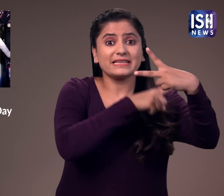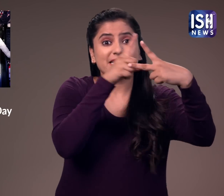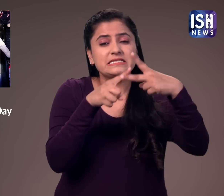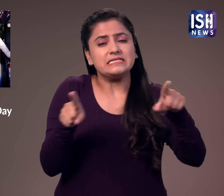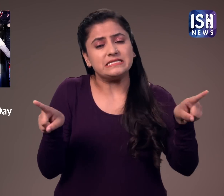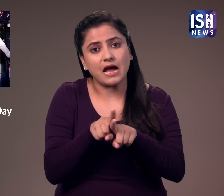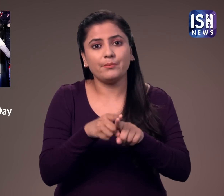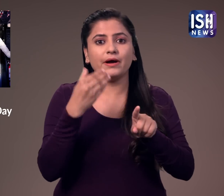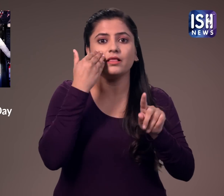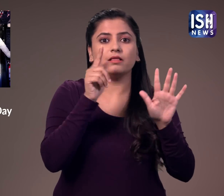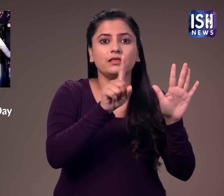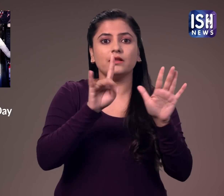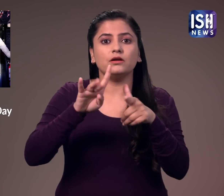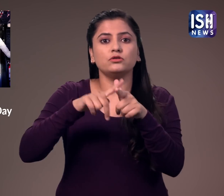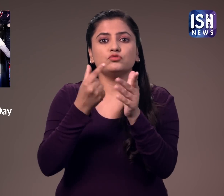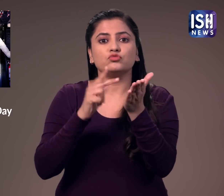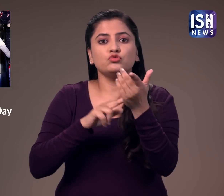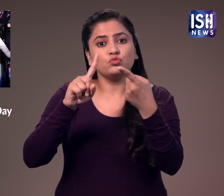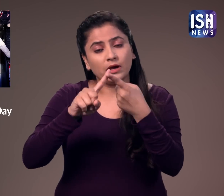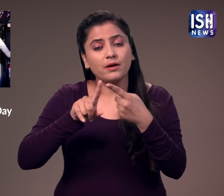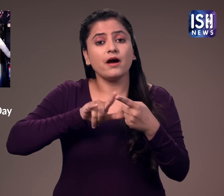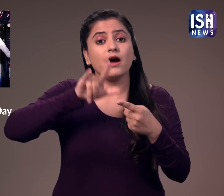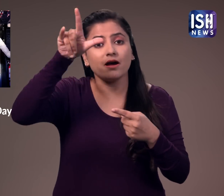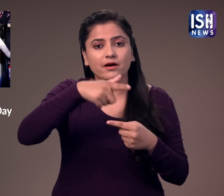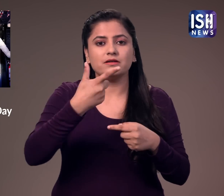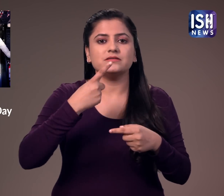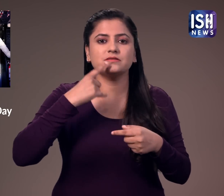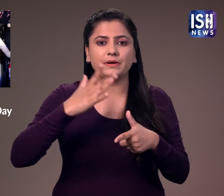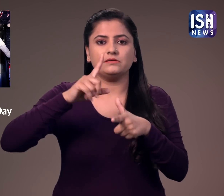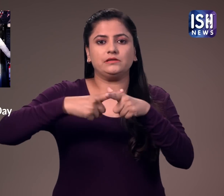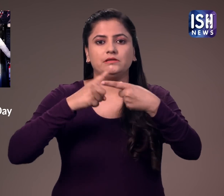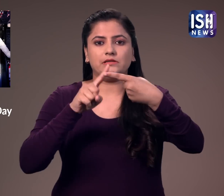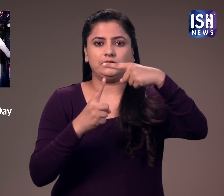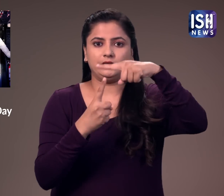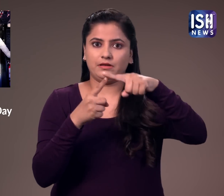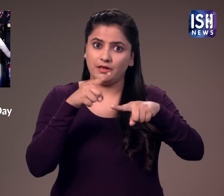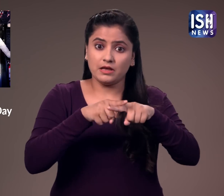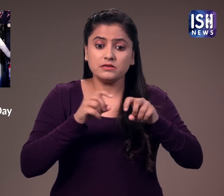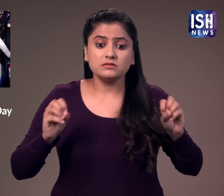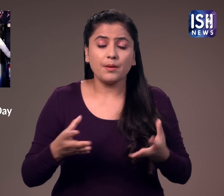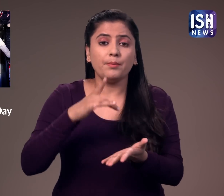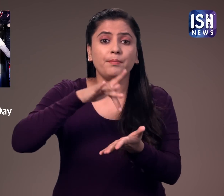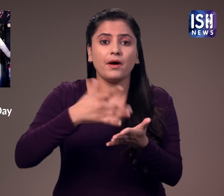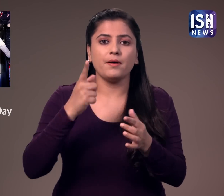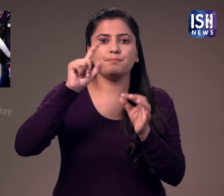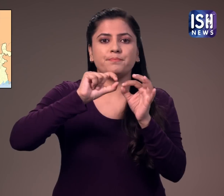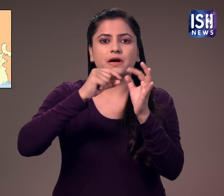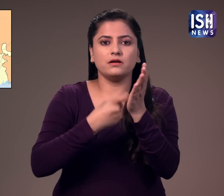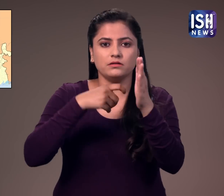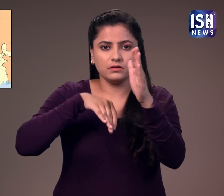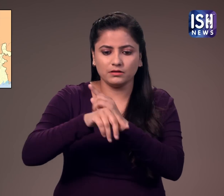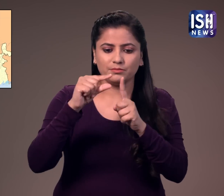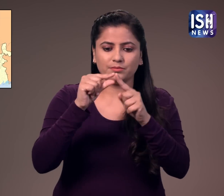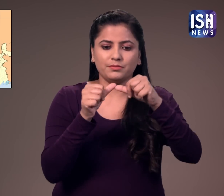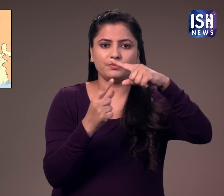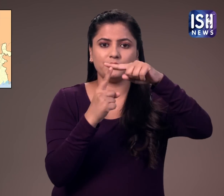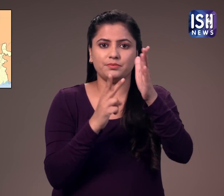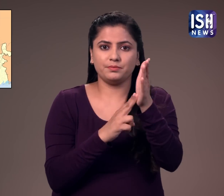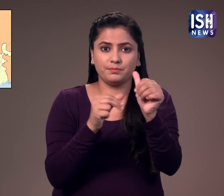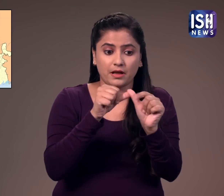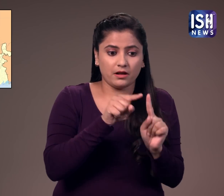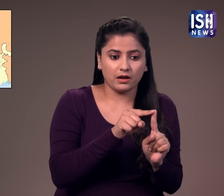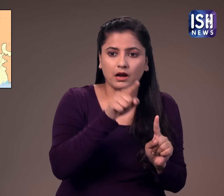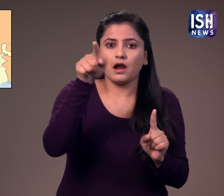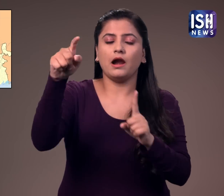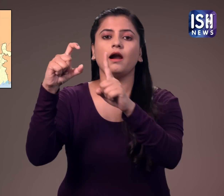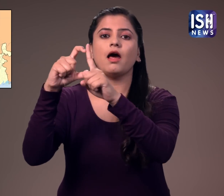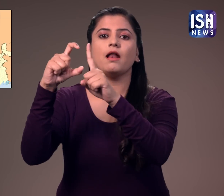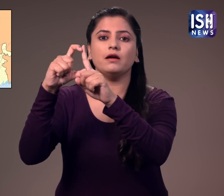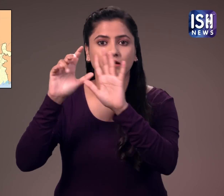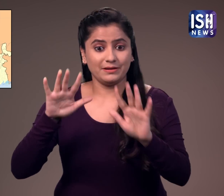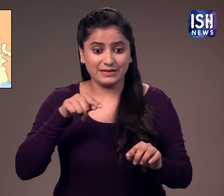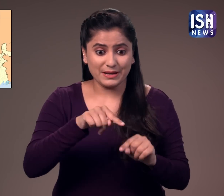The second incident also occoured on 19th June. It was on a SpiceJet aircraft operating between Patna, Bihar and Delhi.